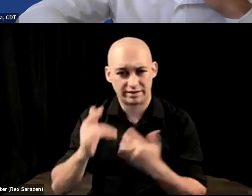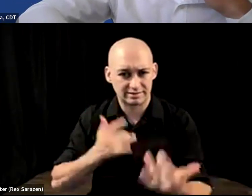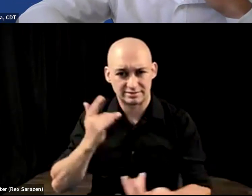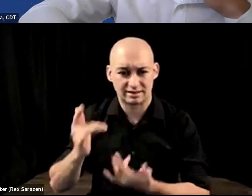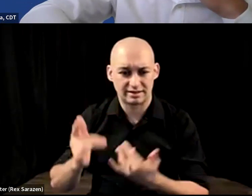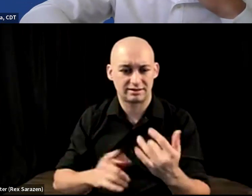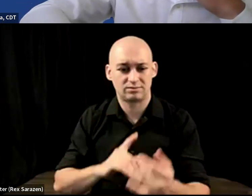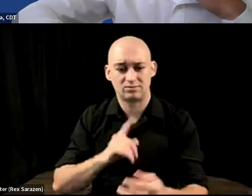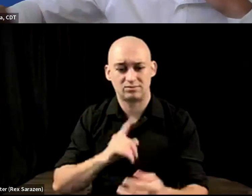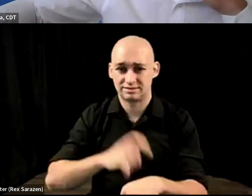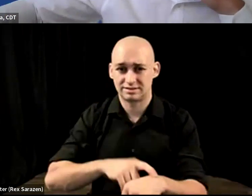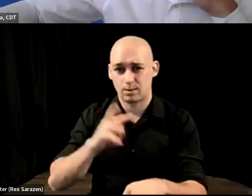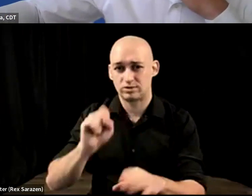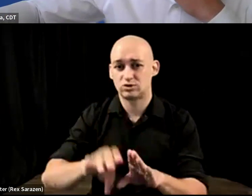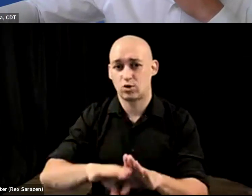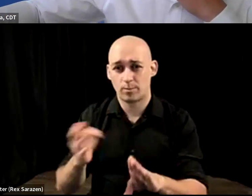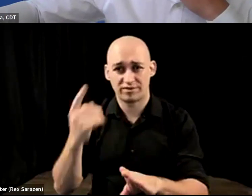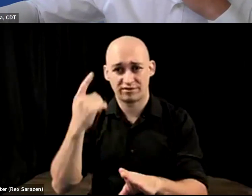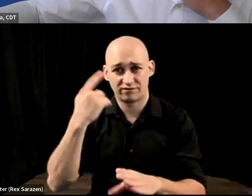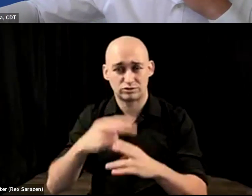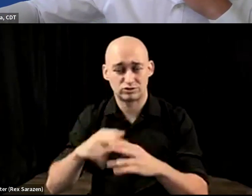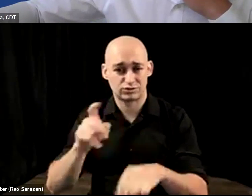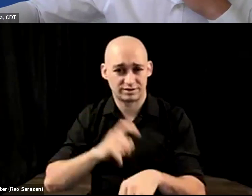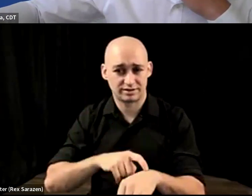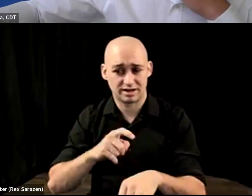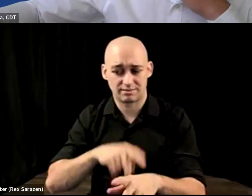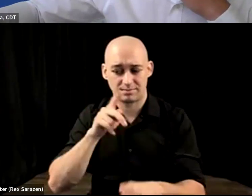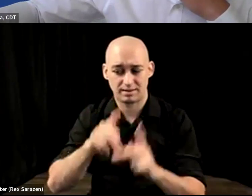period of time that was open for a short period of time where people could go pick up devices and get